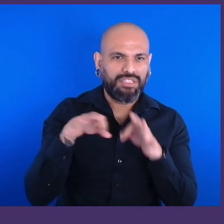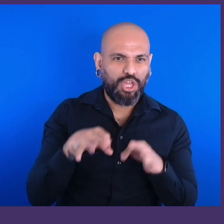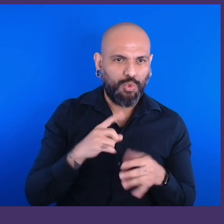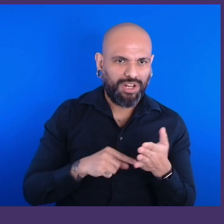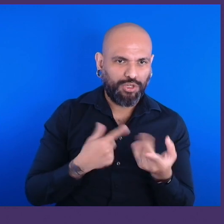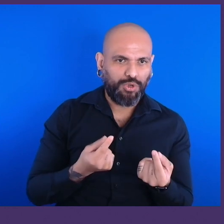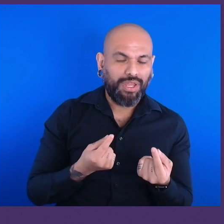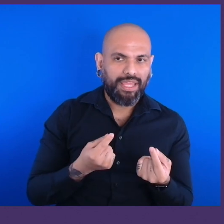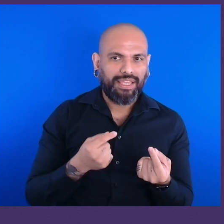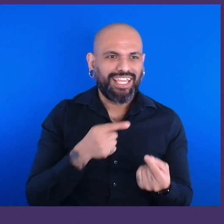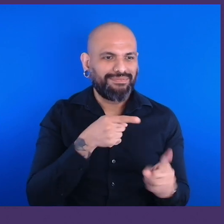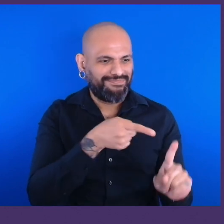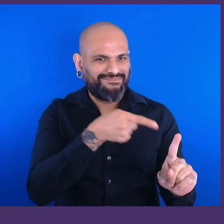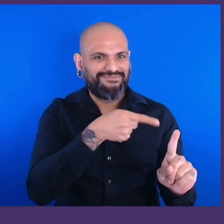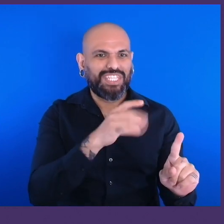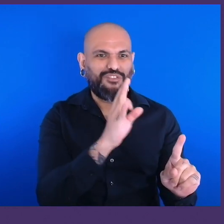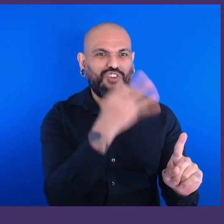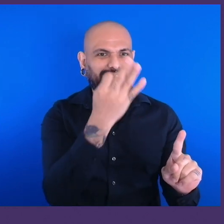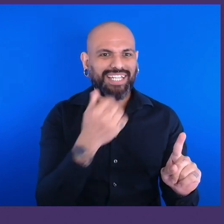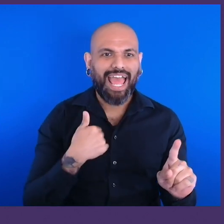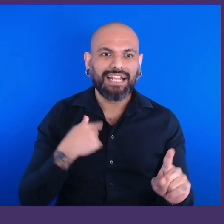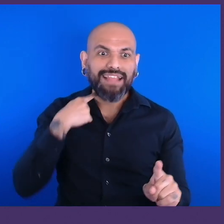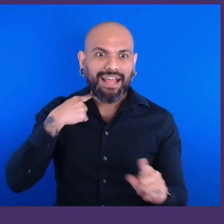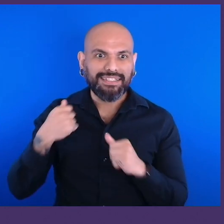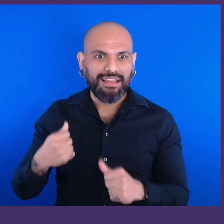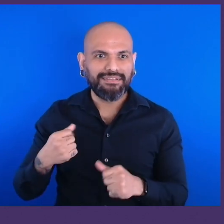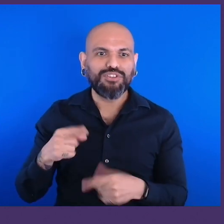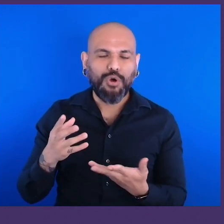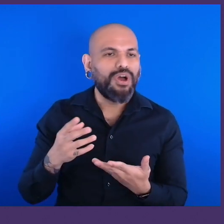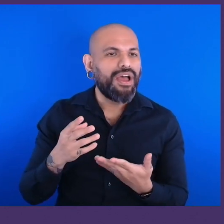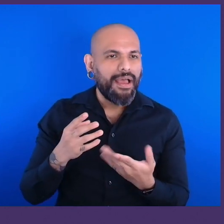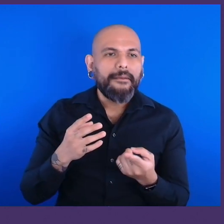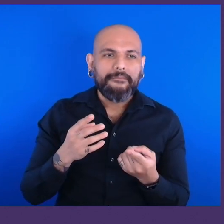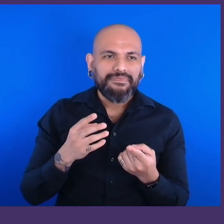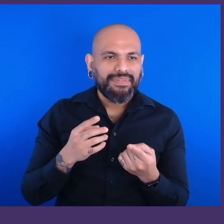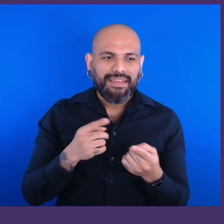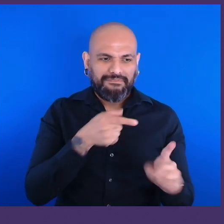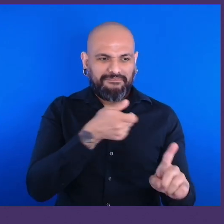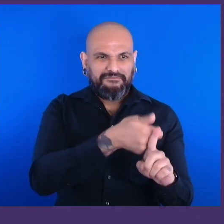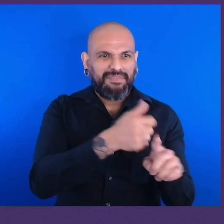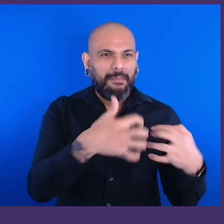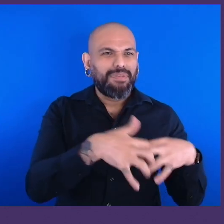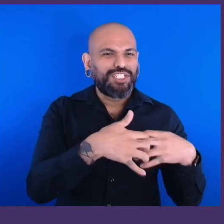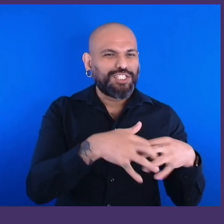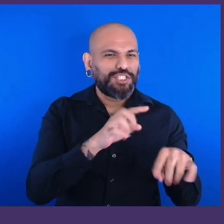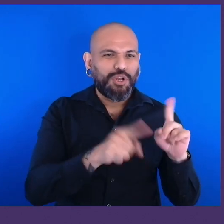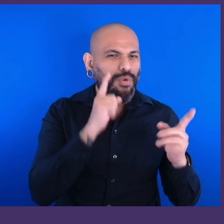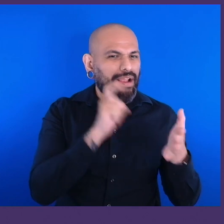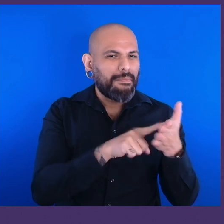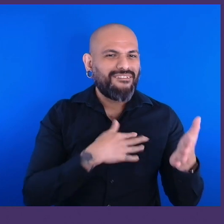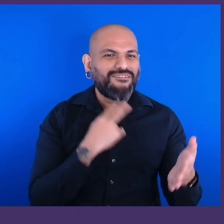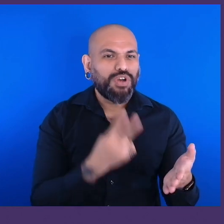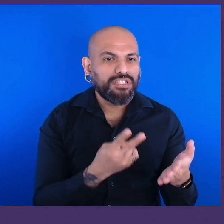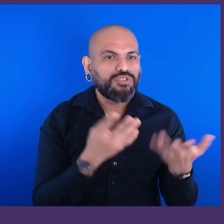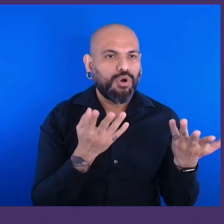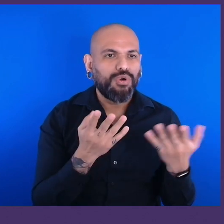and the system could not recognize my voice. So, I really struggled for a few weeks until I got my credit card unblocked.